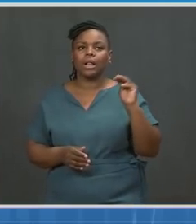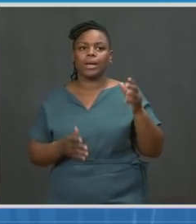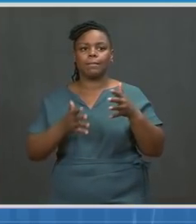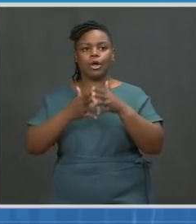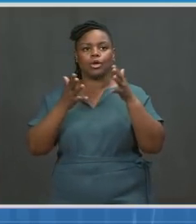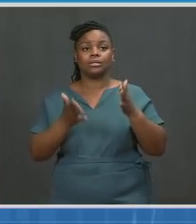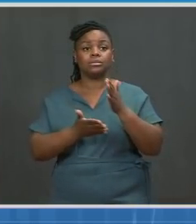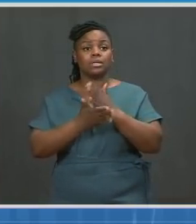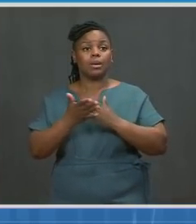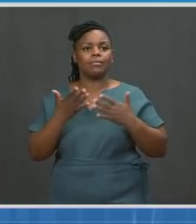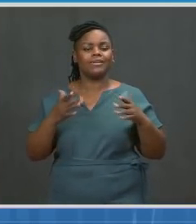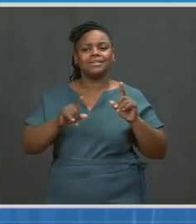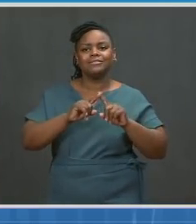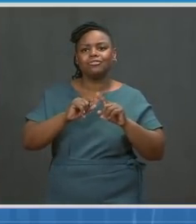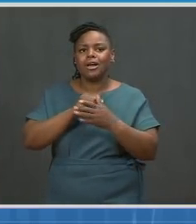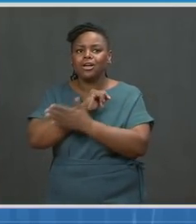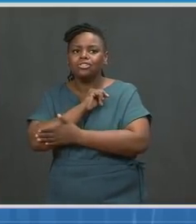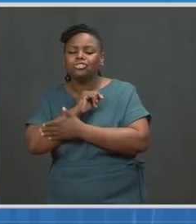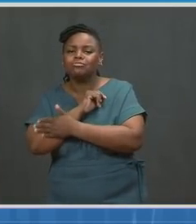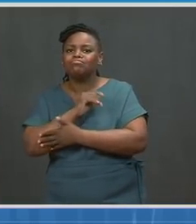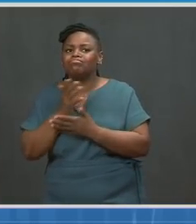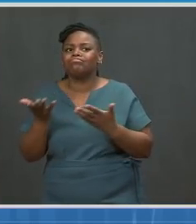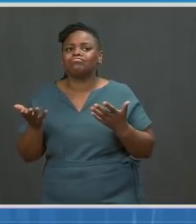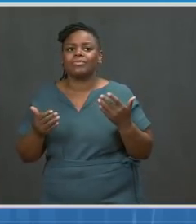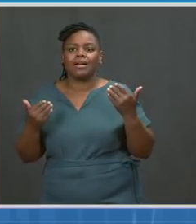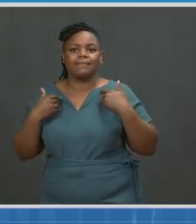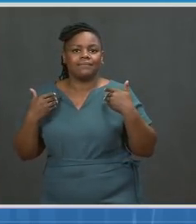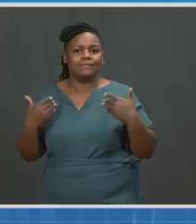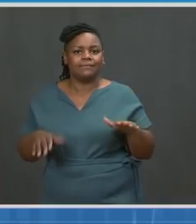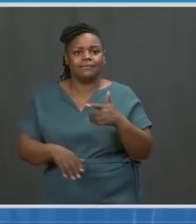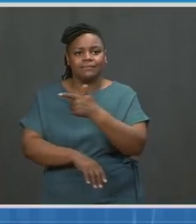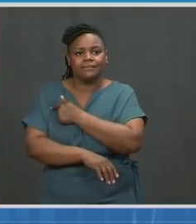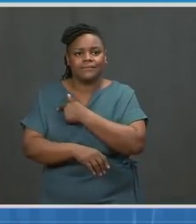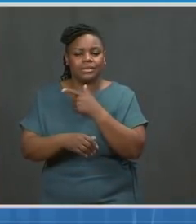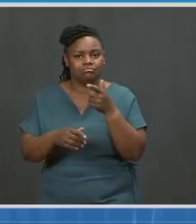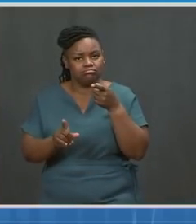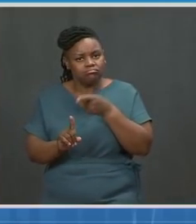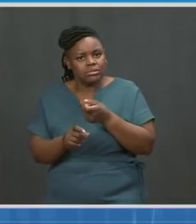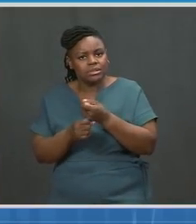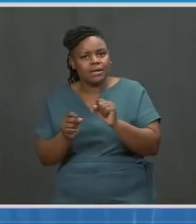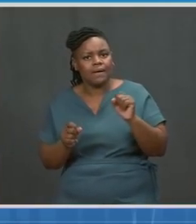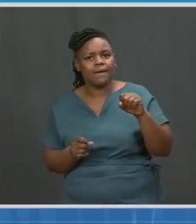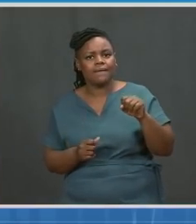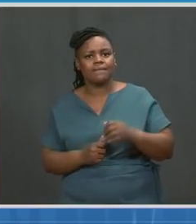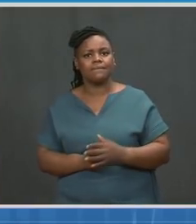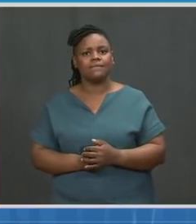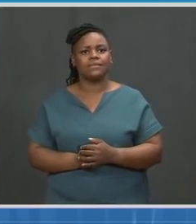significant differences in their safety. And the risk of these viruses,